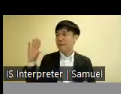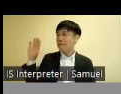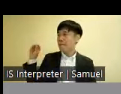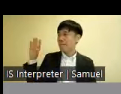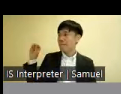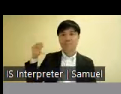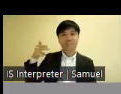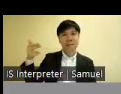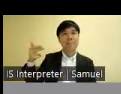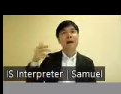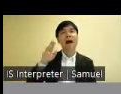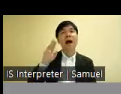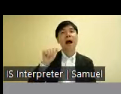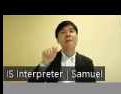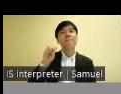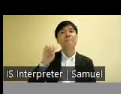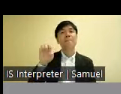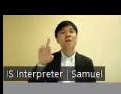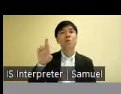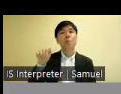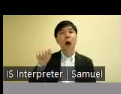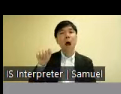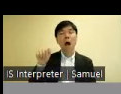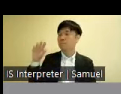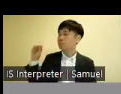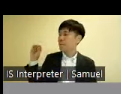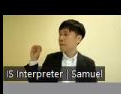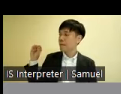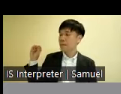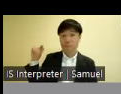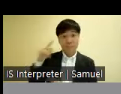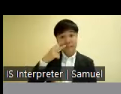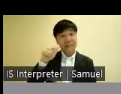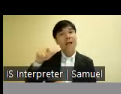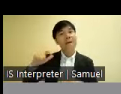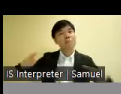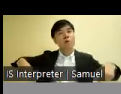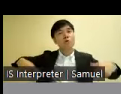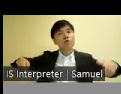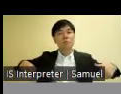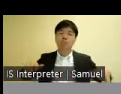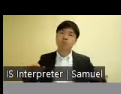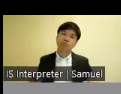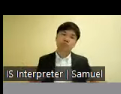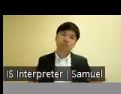We see a picture of the Muppet in the wheelchair and it says at least 1 in 6 people experience